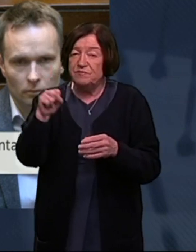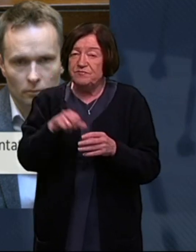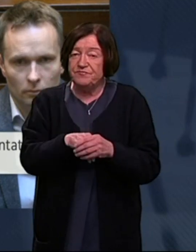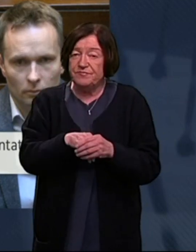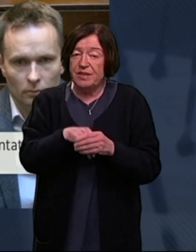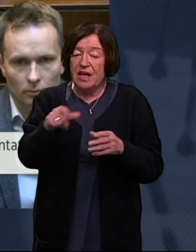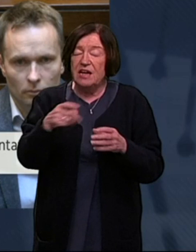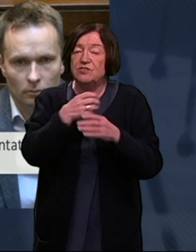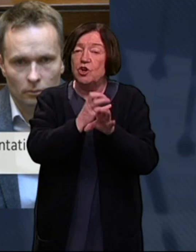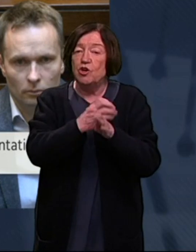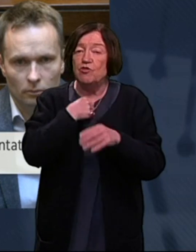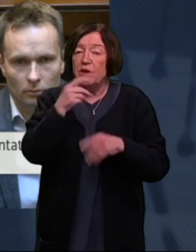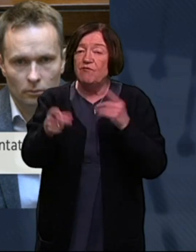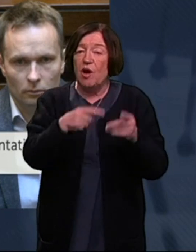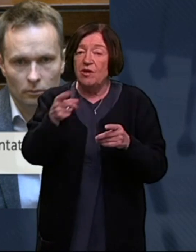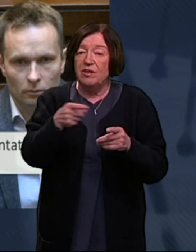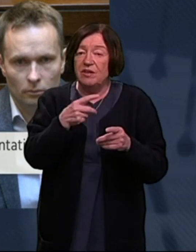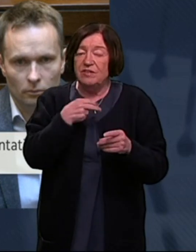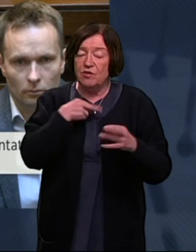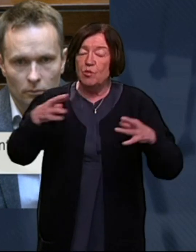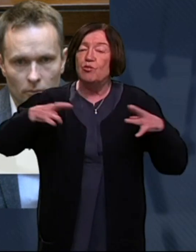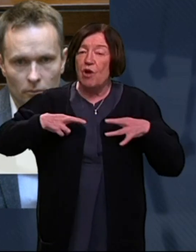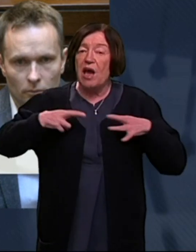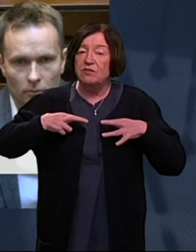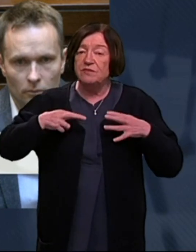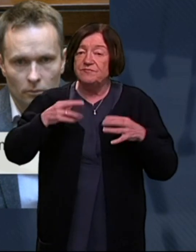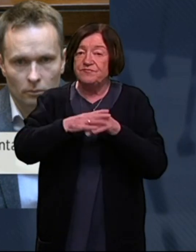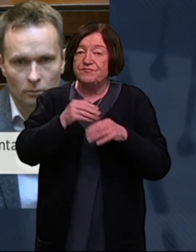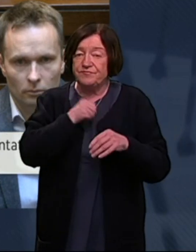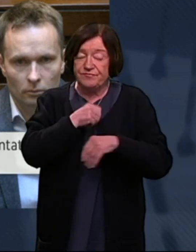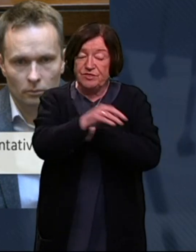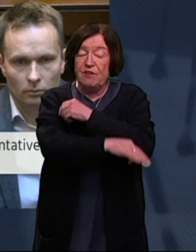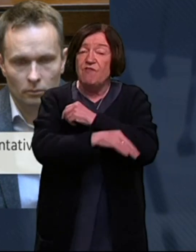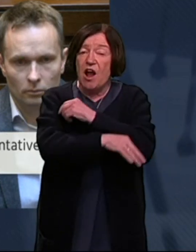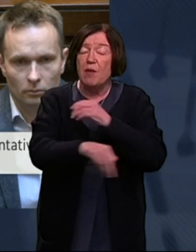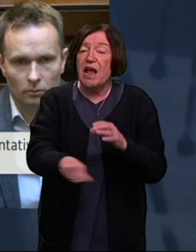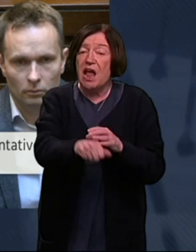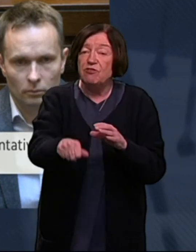As a county, we have always been so proud of our agricultural sector.